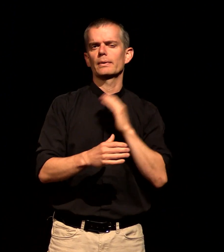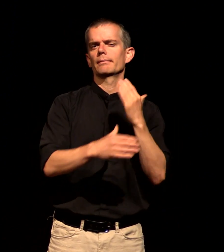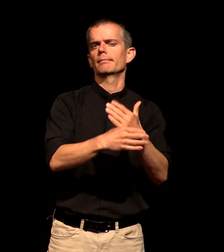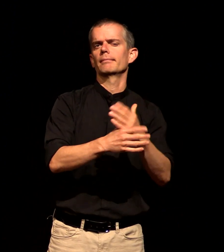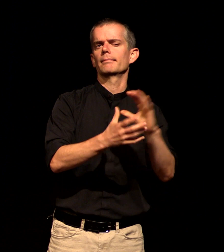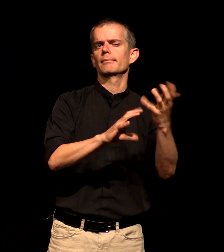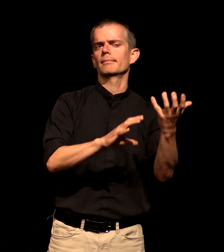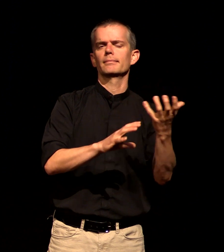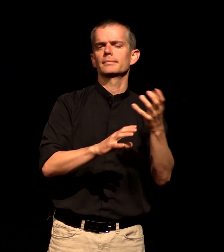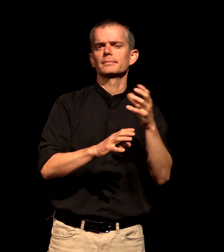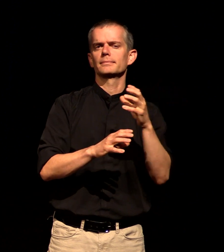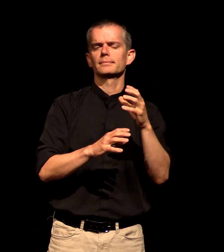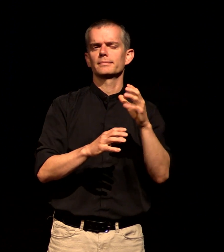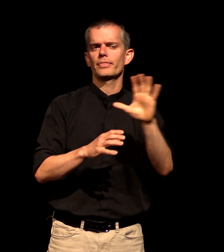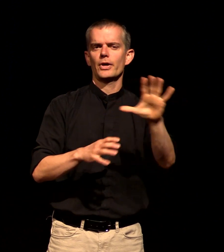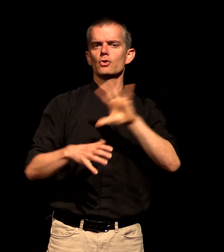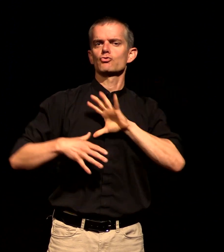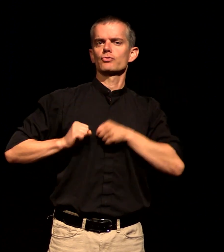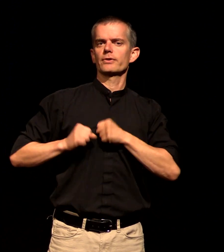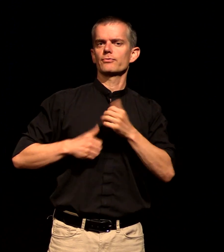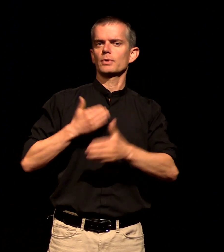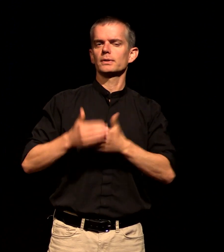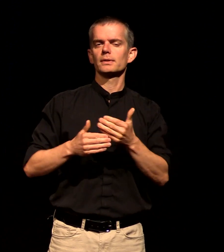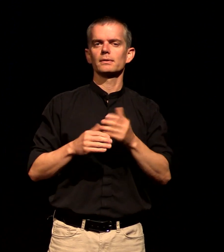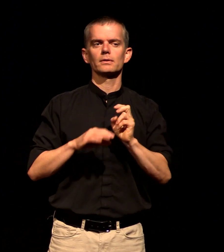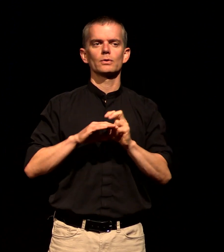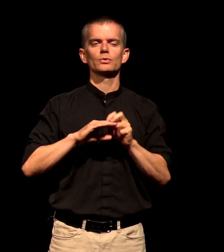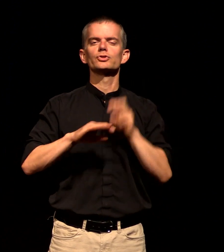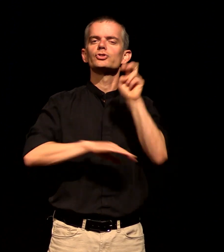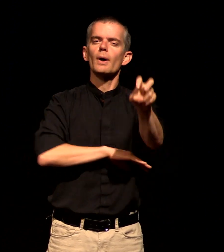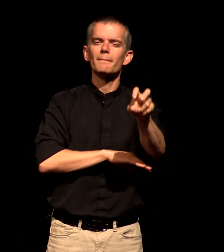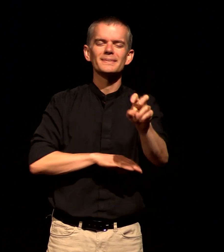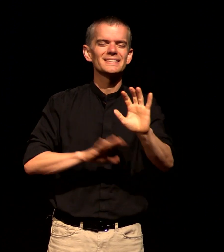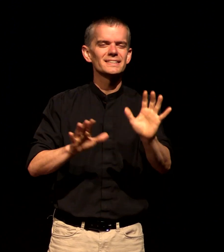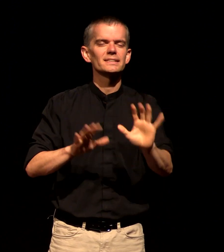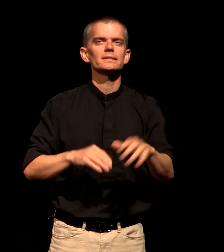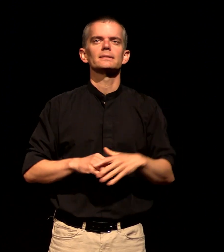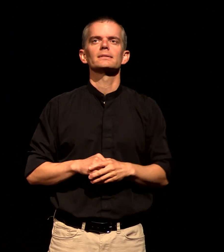unbiblically. So as we get back into the Psalm, I think you'll